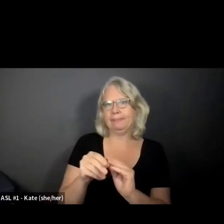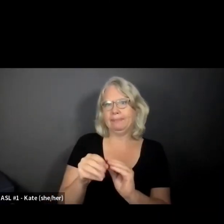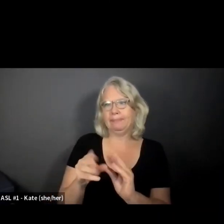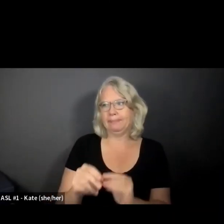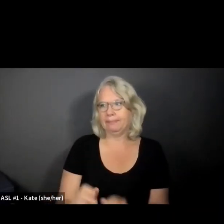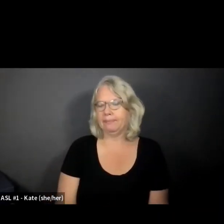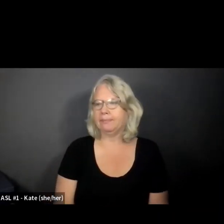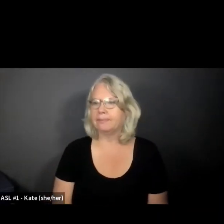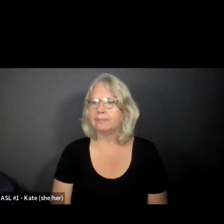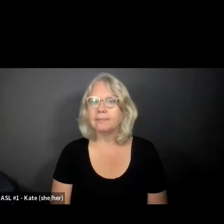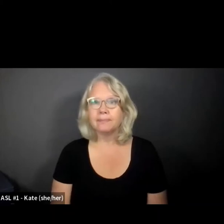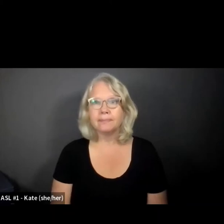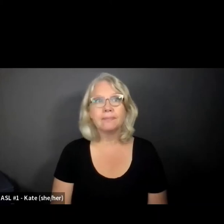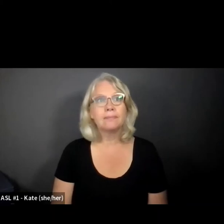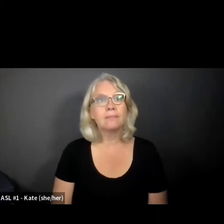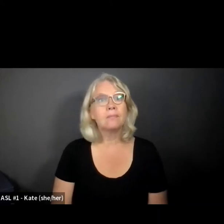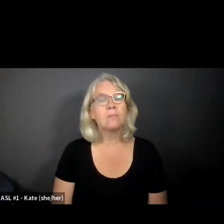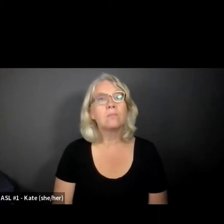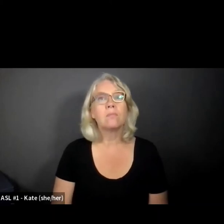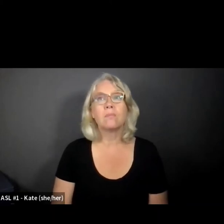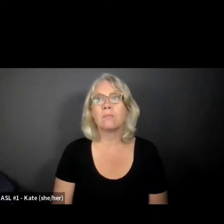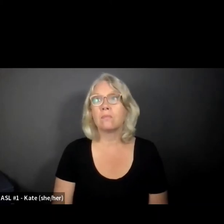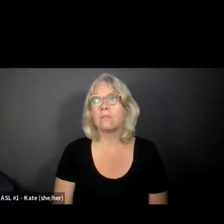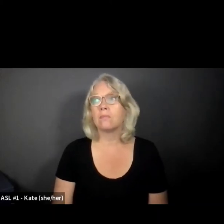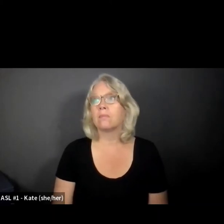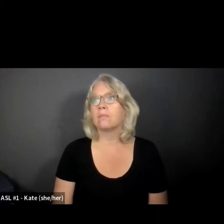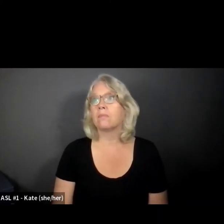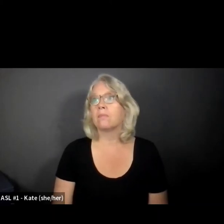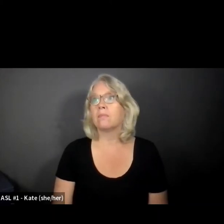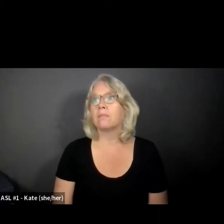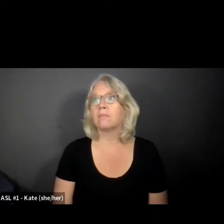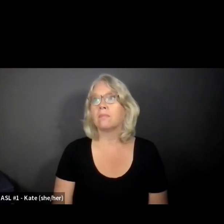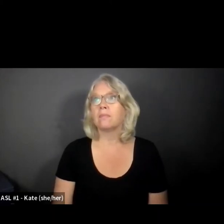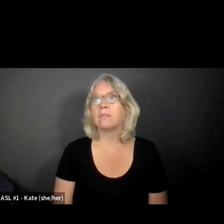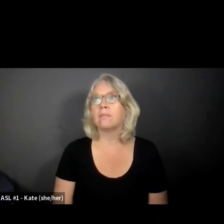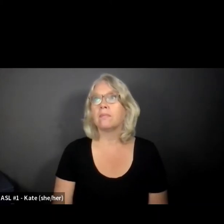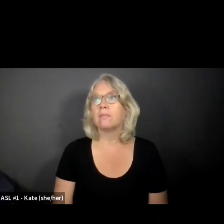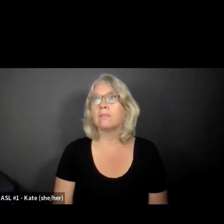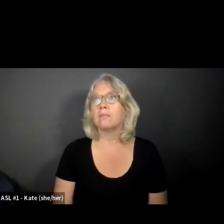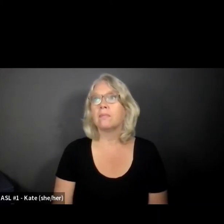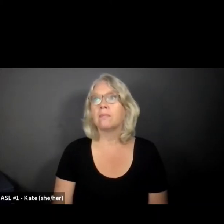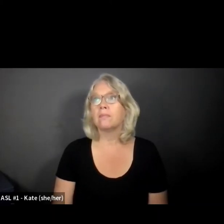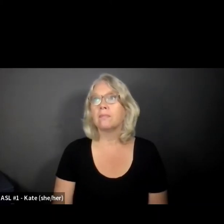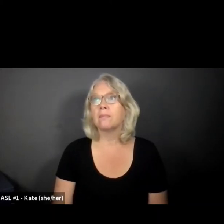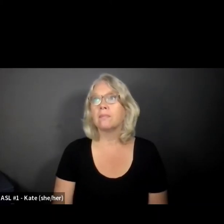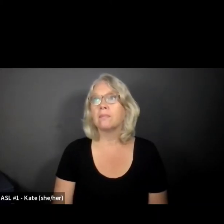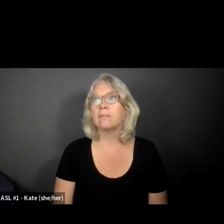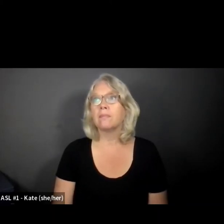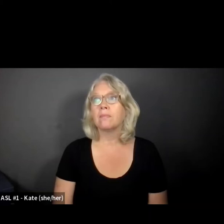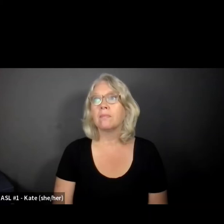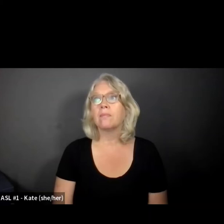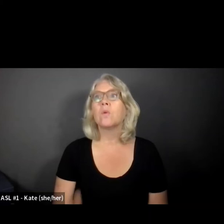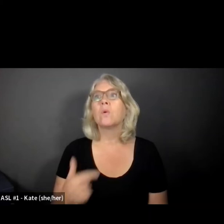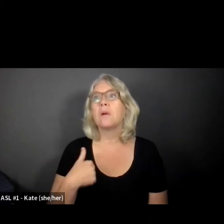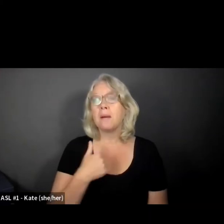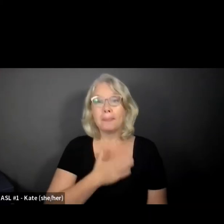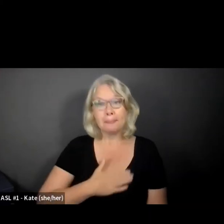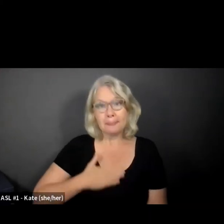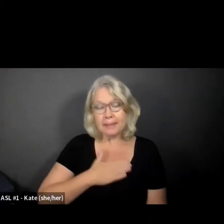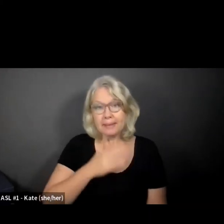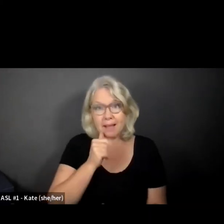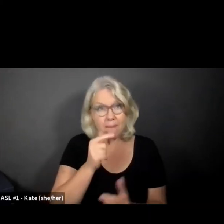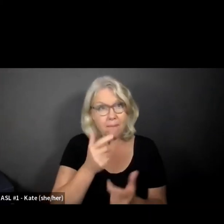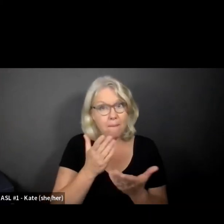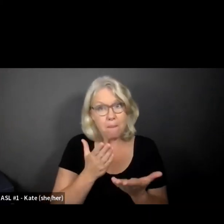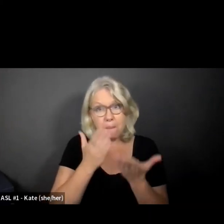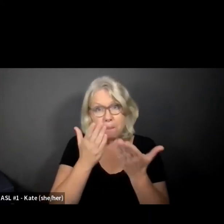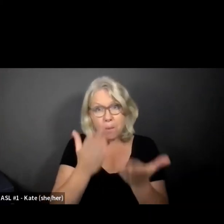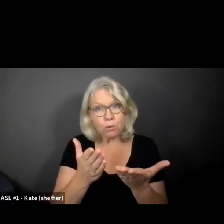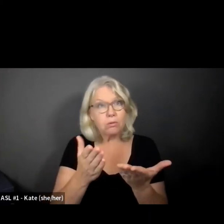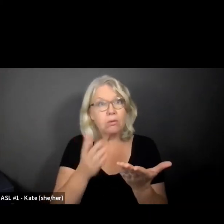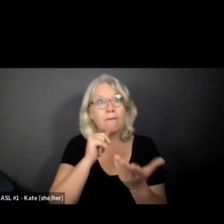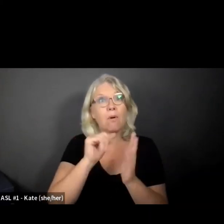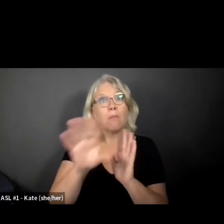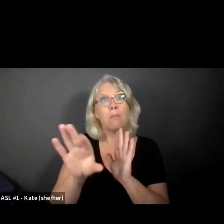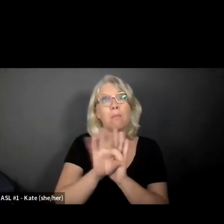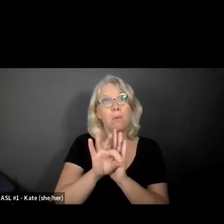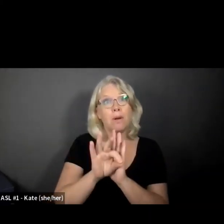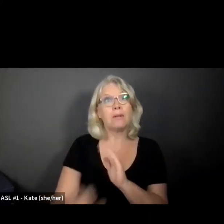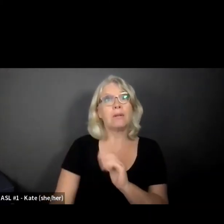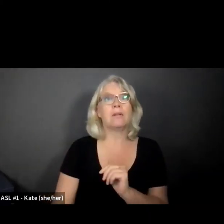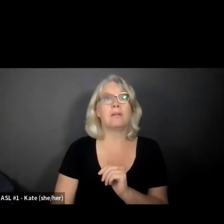IF I COULD KINDLY ASK FOR A MOTION TO APPOINT LILA REFAIE AS SECRETARY FOR THE MEETING.